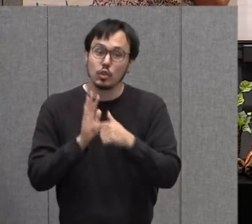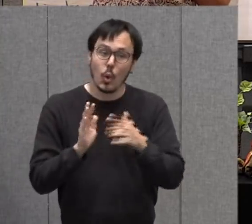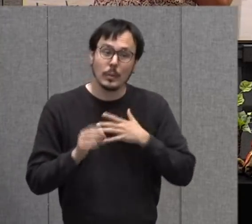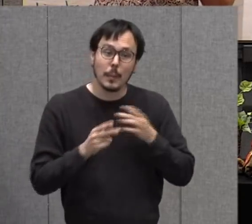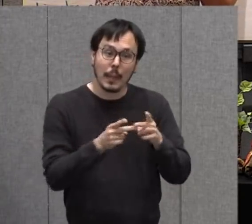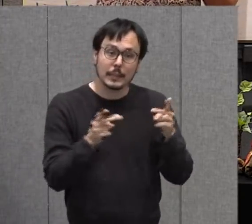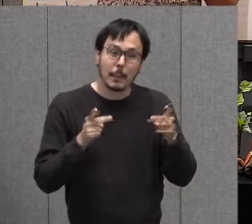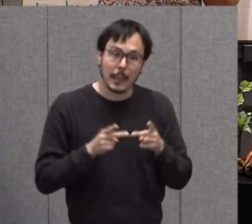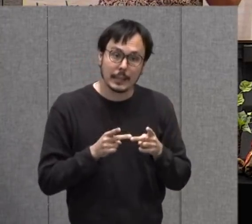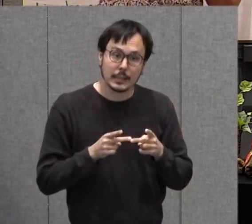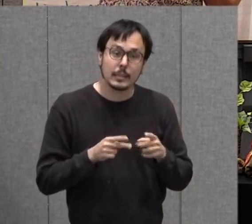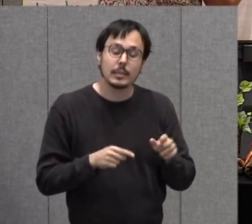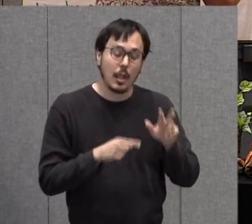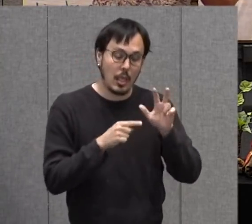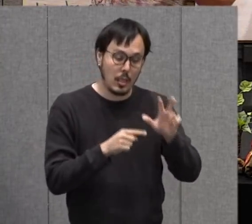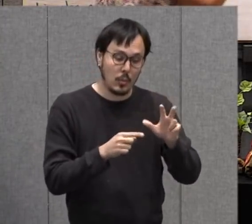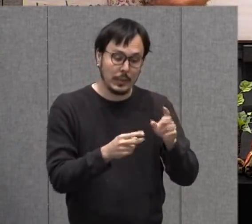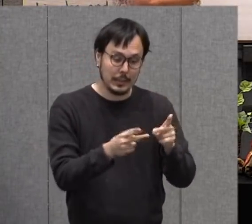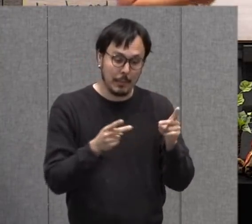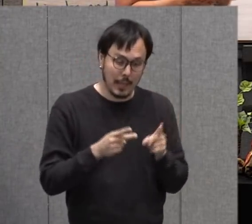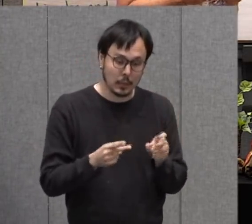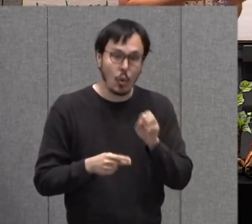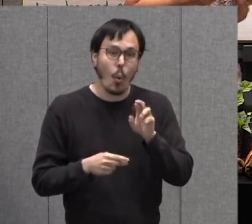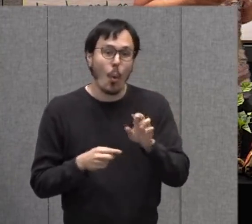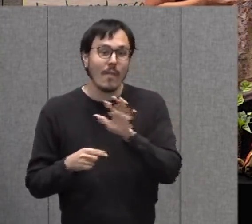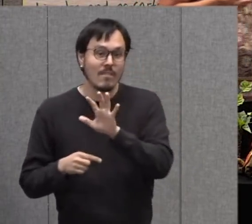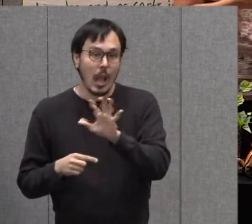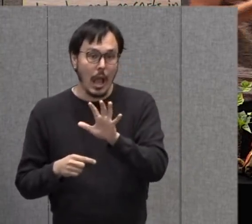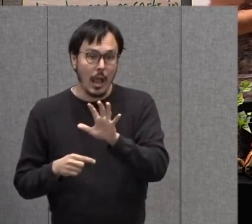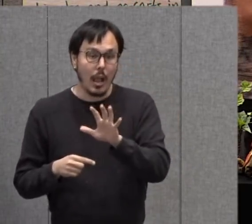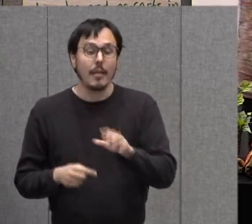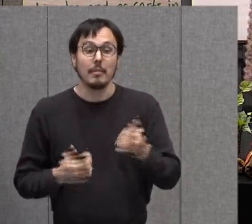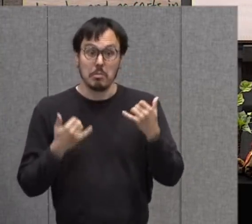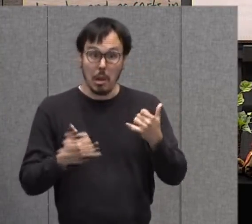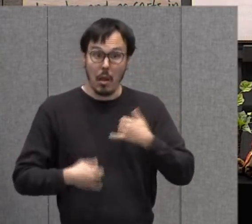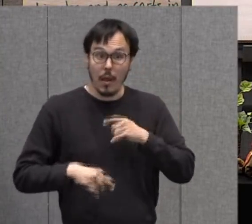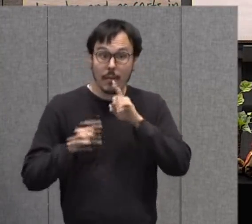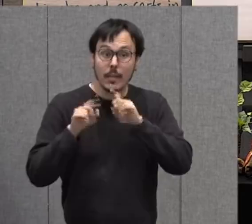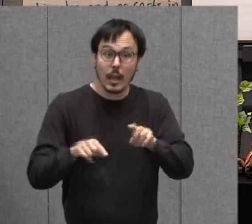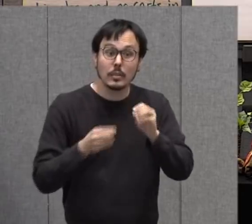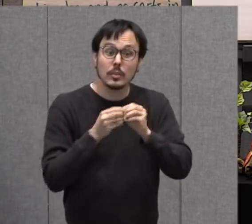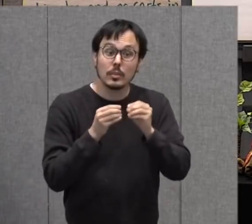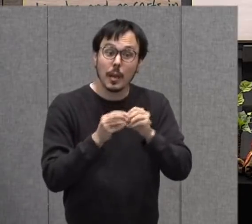Okay, did I answer number two? Let me see.